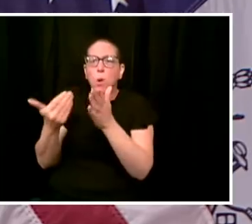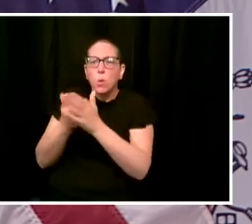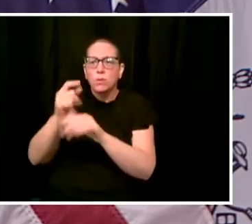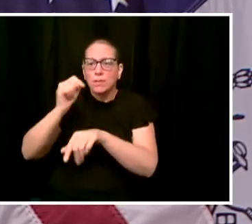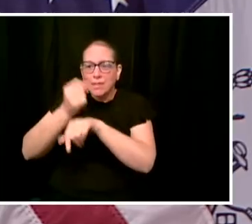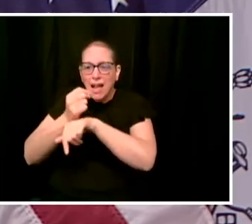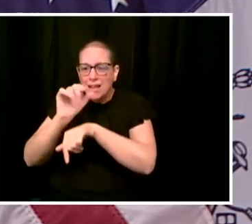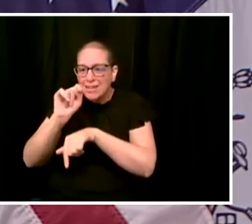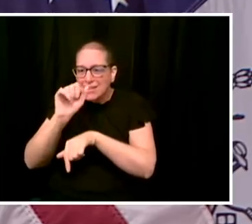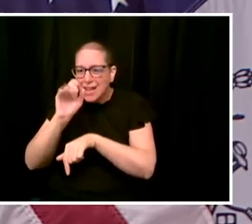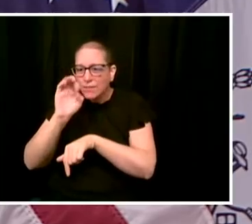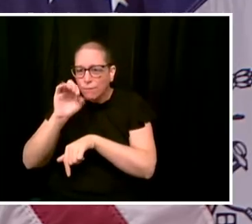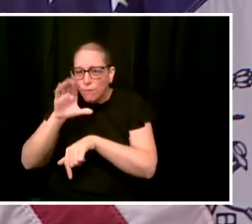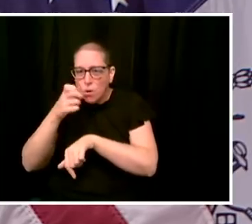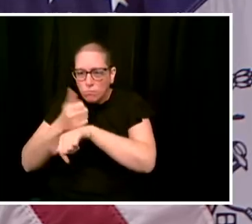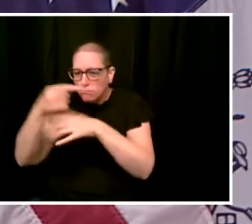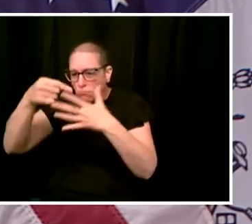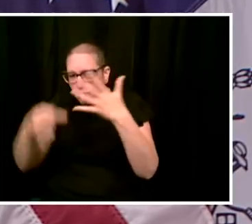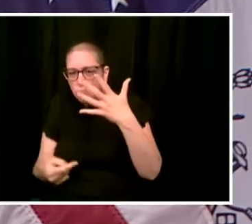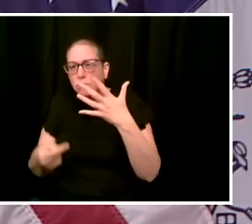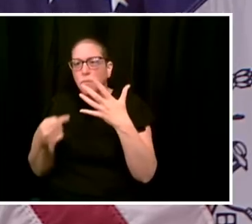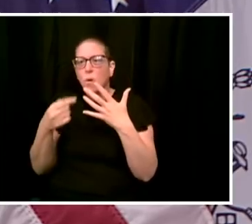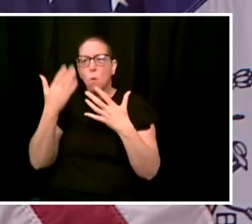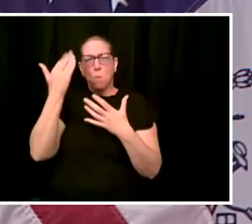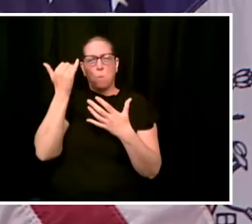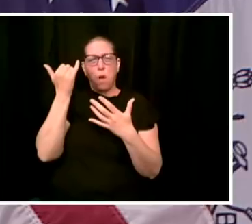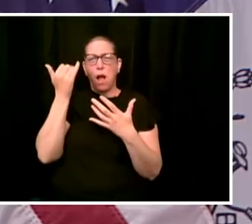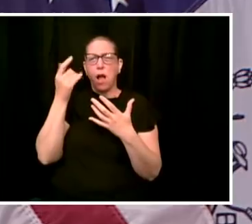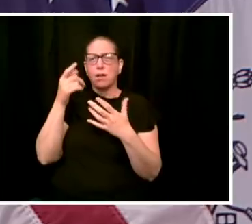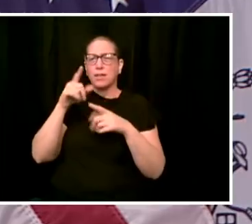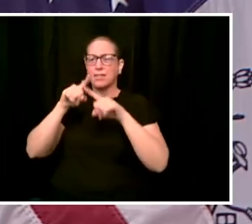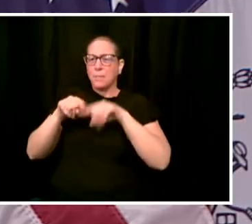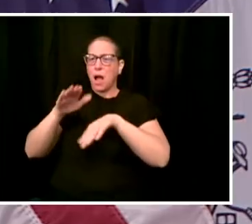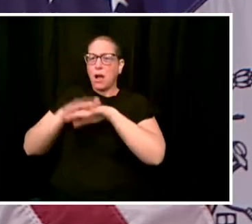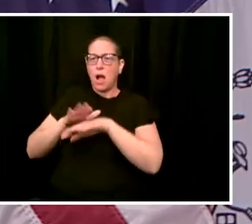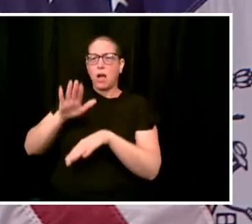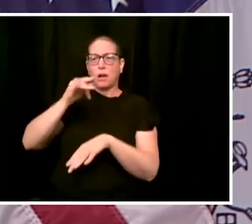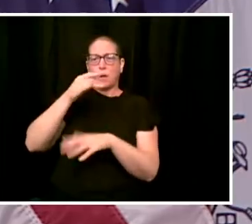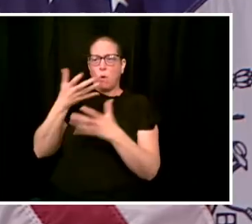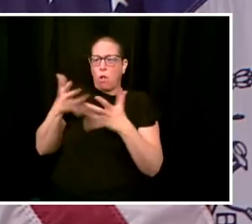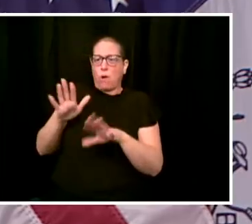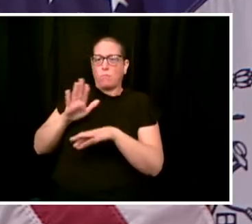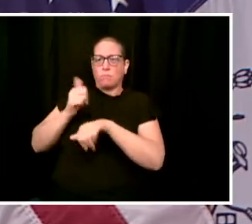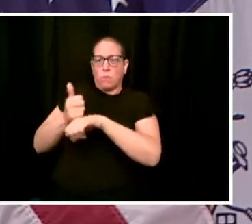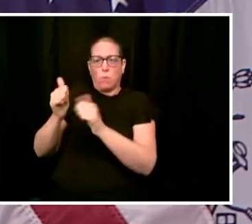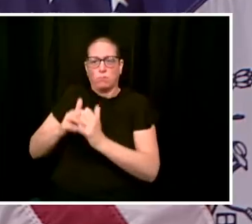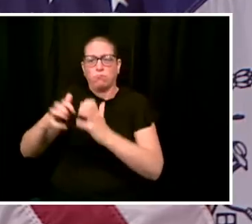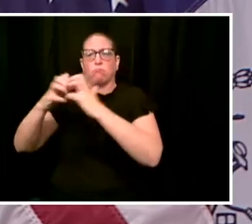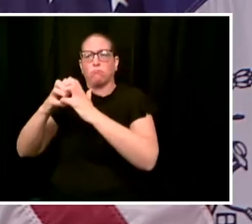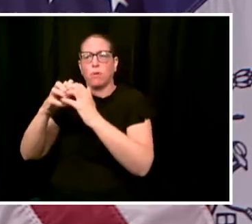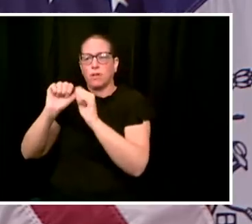CREATING NEWTA SK FORCES.